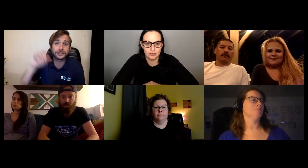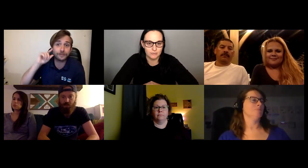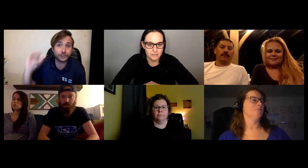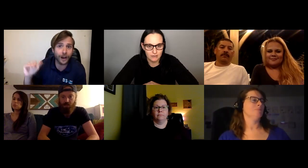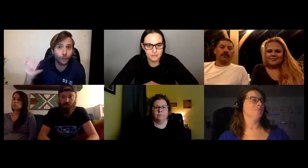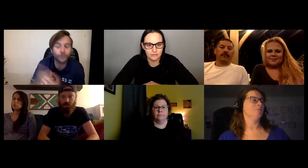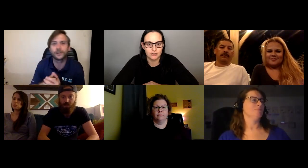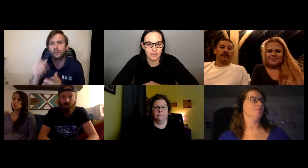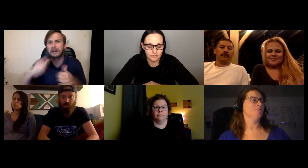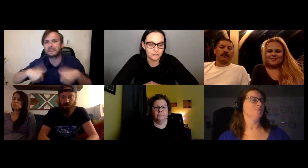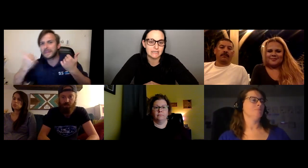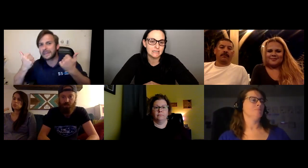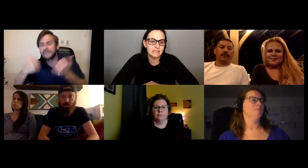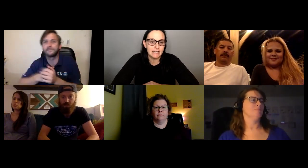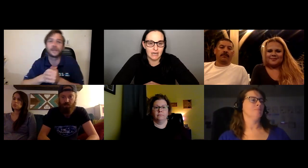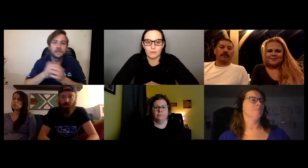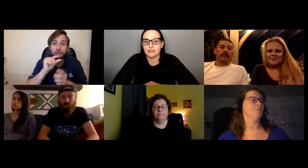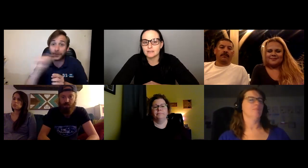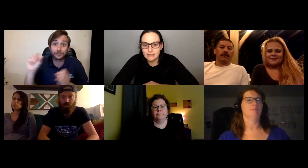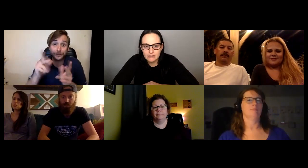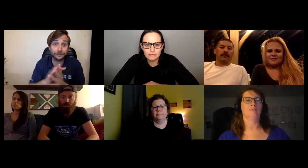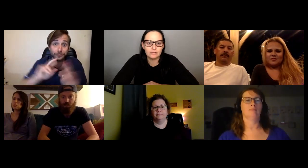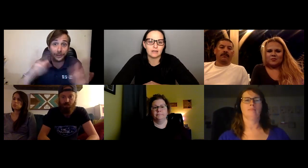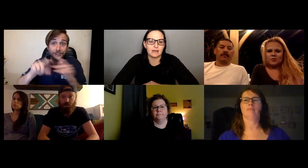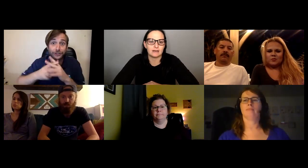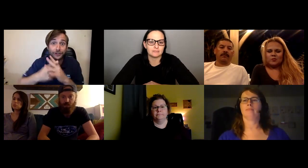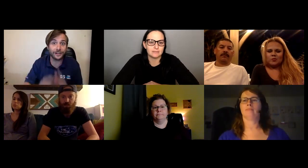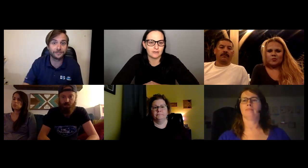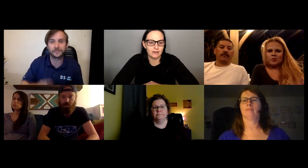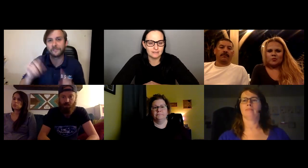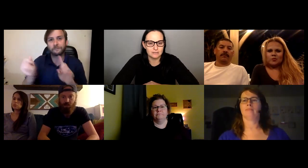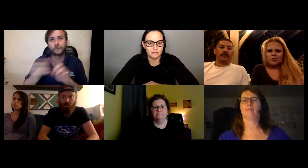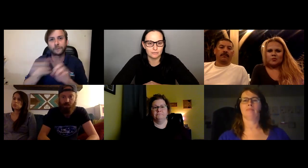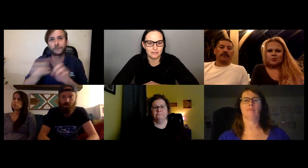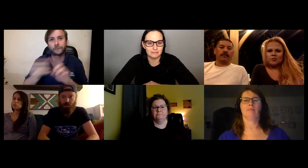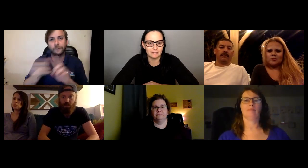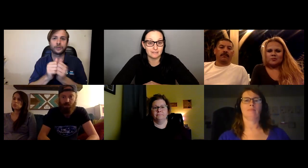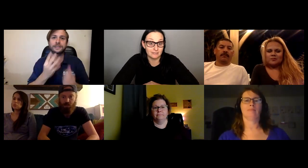of themselves and their children and where they live okay so we're getting